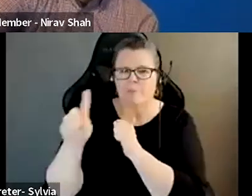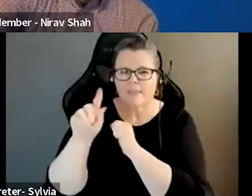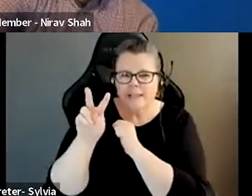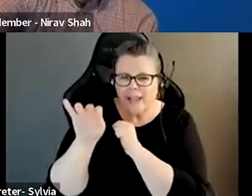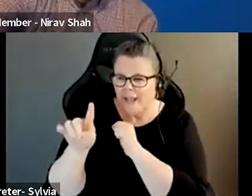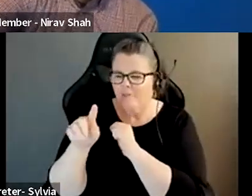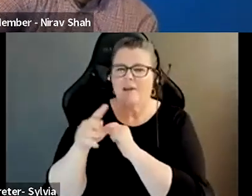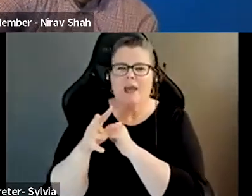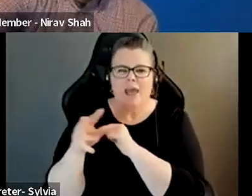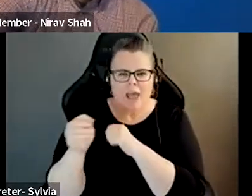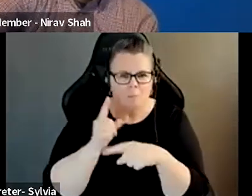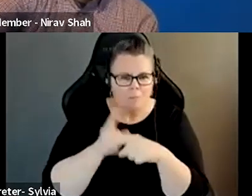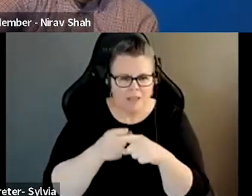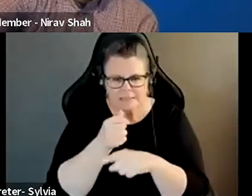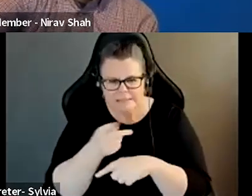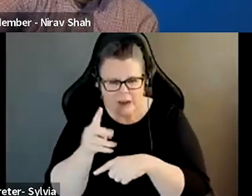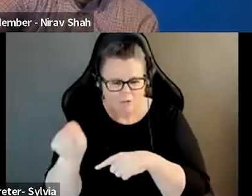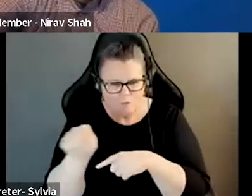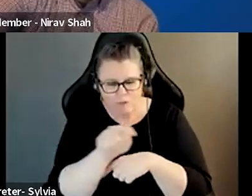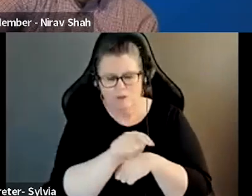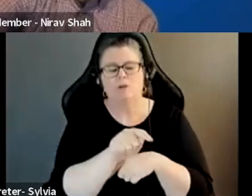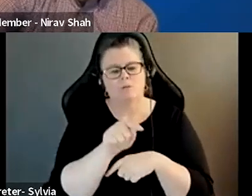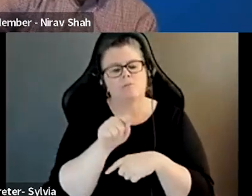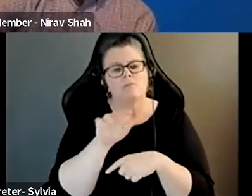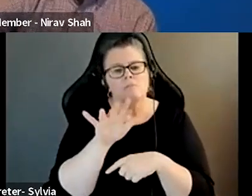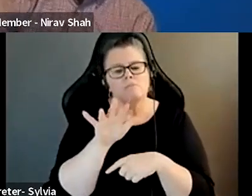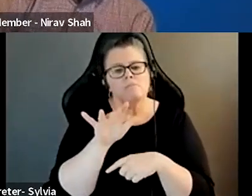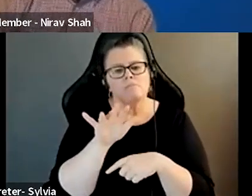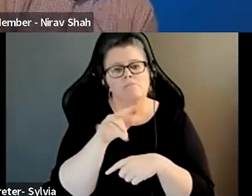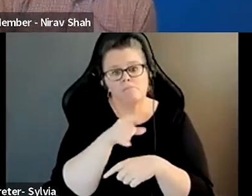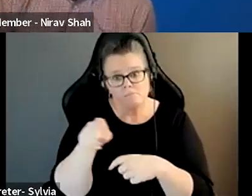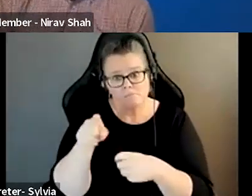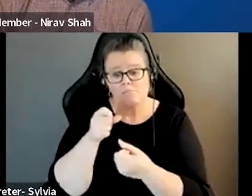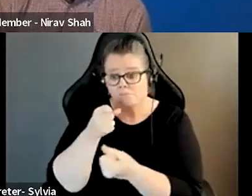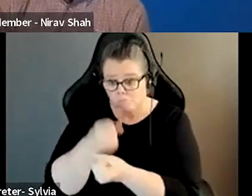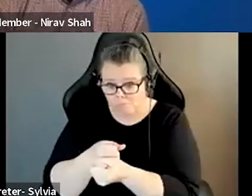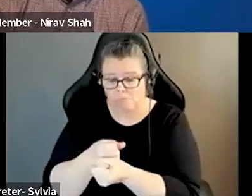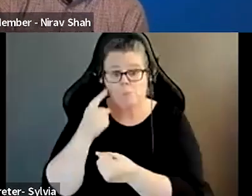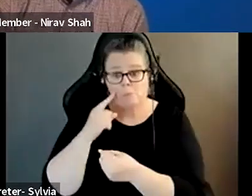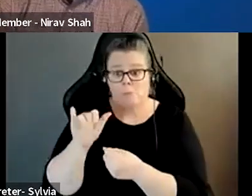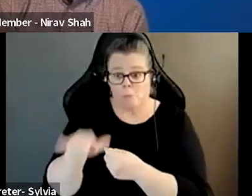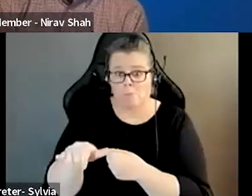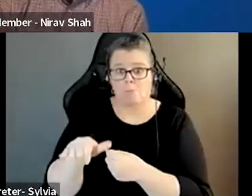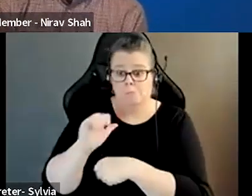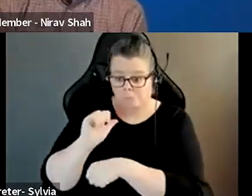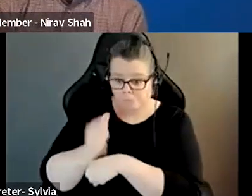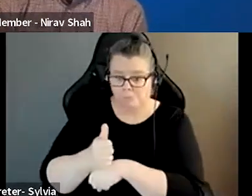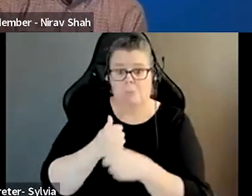that you -- in addition to your support for the creation of the three workgroups, you also would like some time